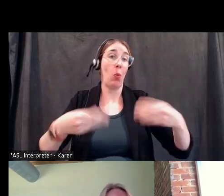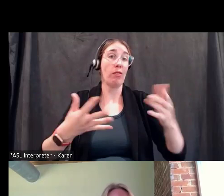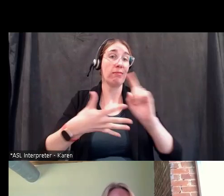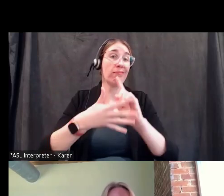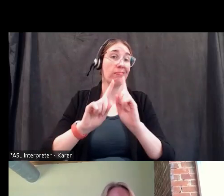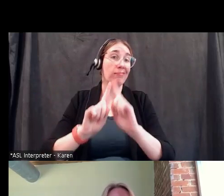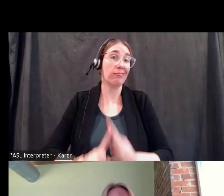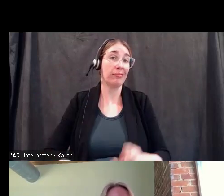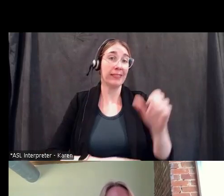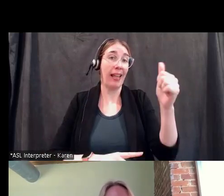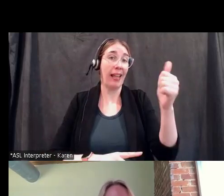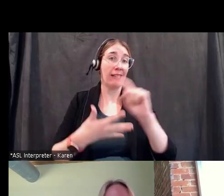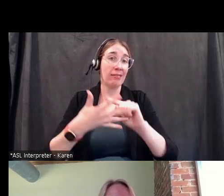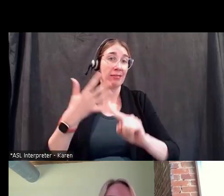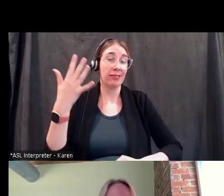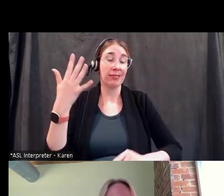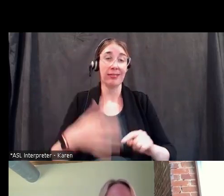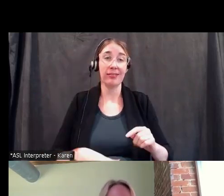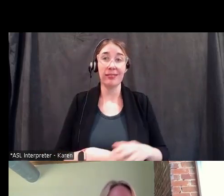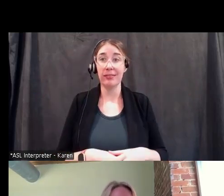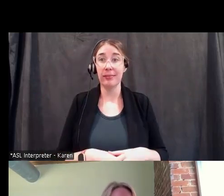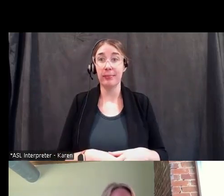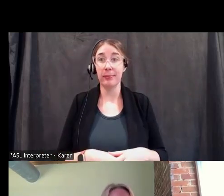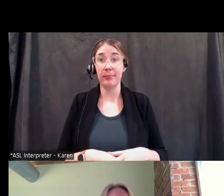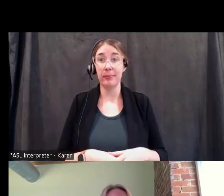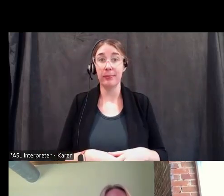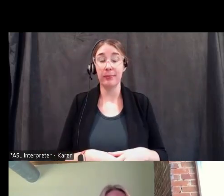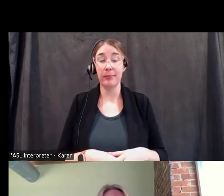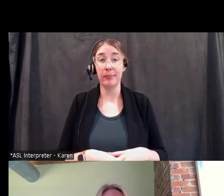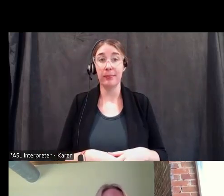which is really cool, is that they allow those individuals to borrow